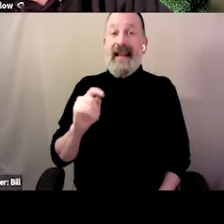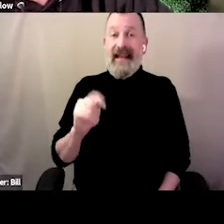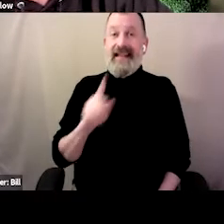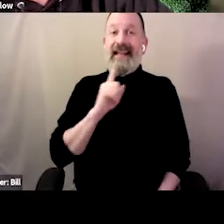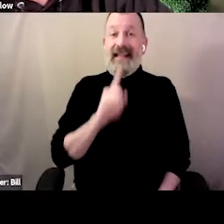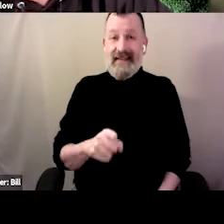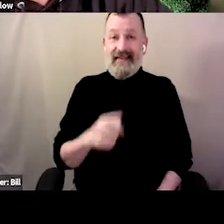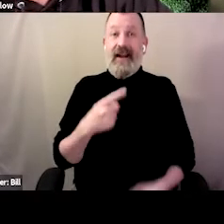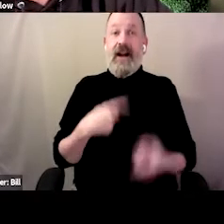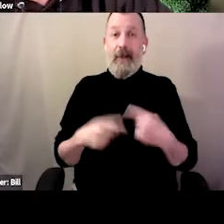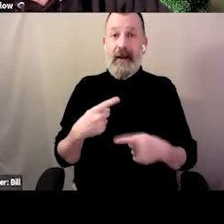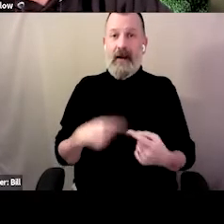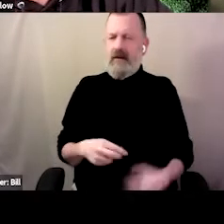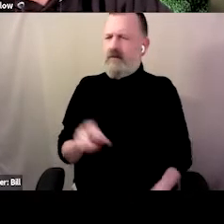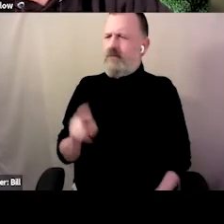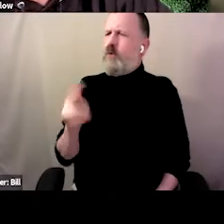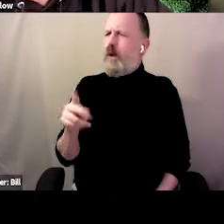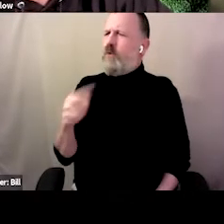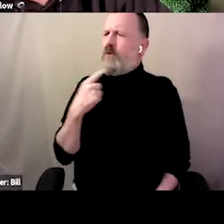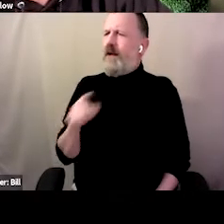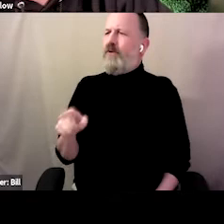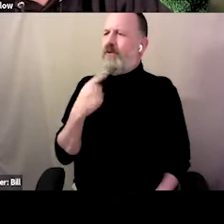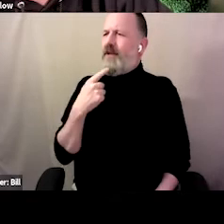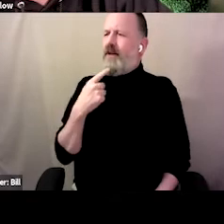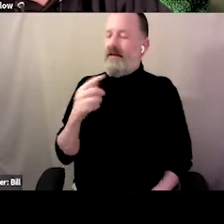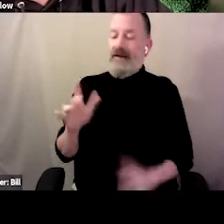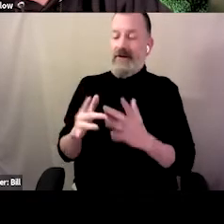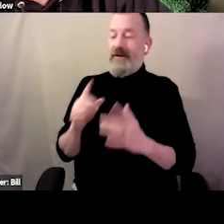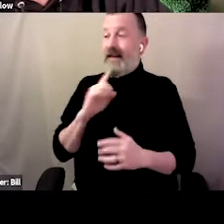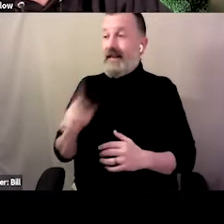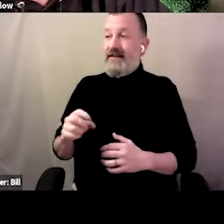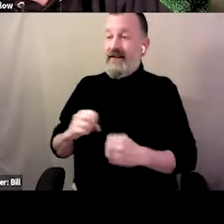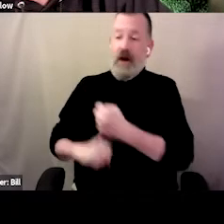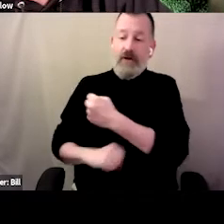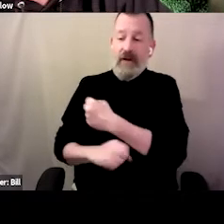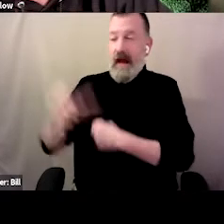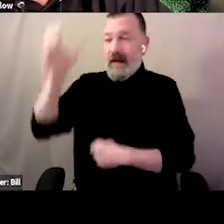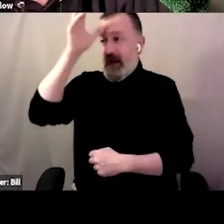Rick Mislan: Which then you put the internet as if you will, the underlying concept to all the other 21 you know